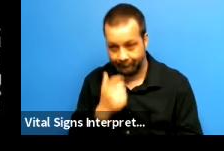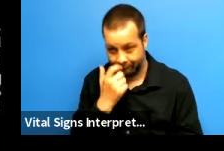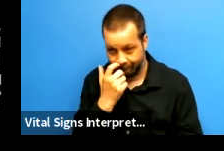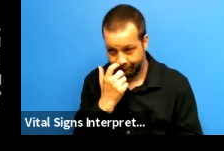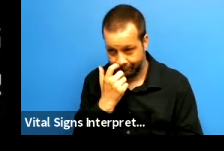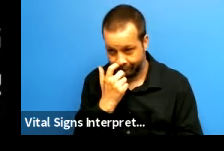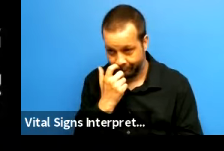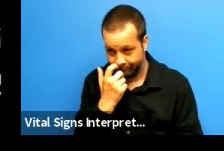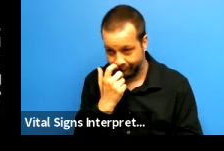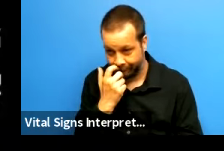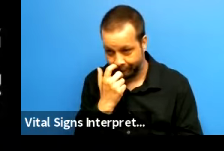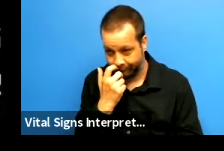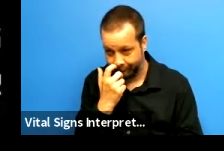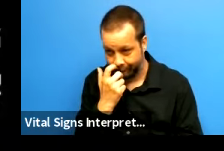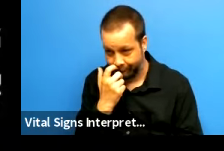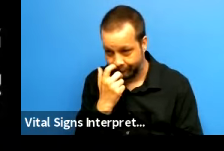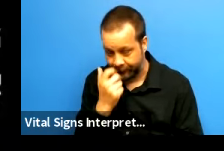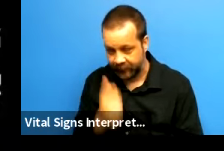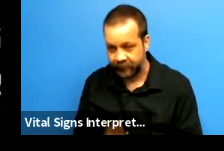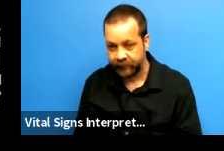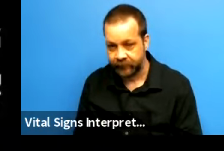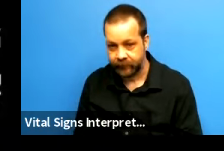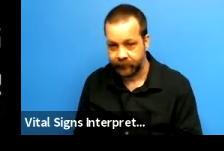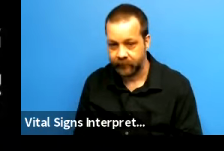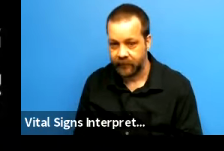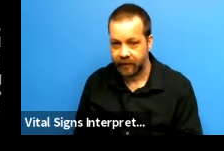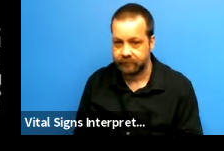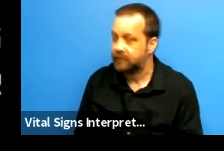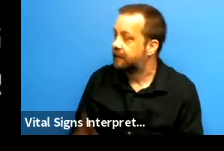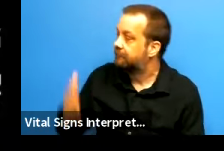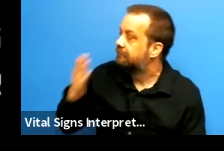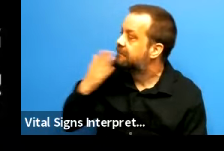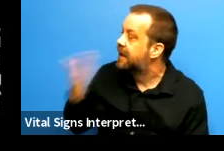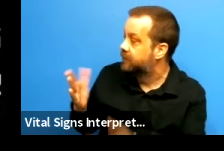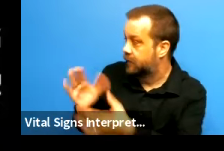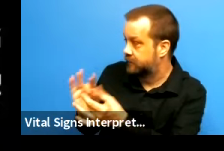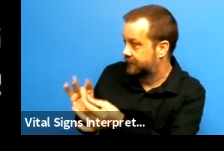Carolyn Philips: Those are excellent points, thank you so much Pam.